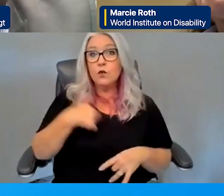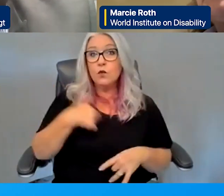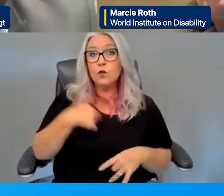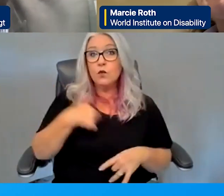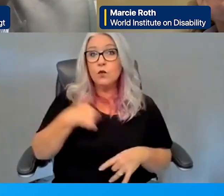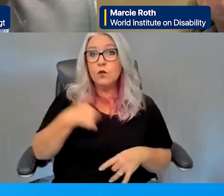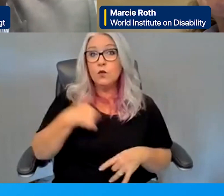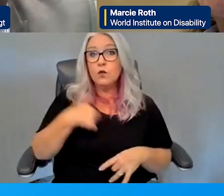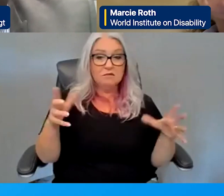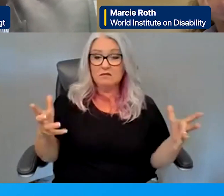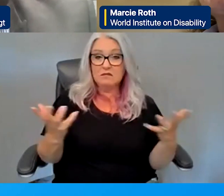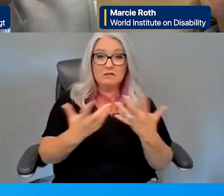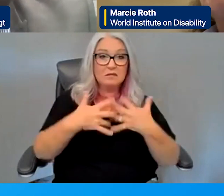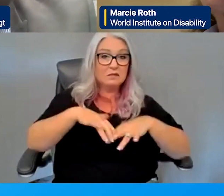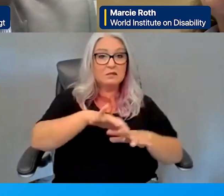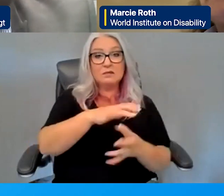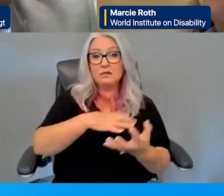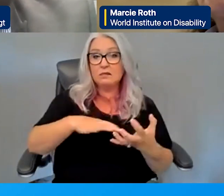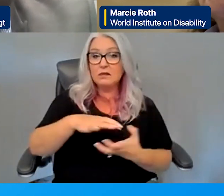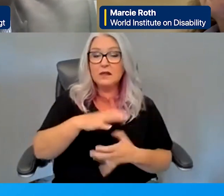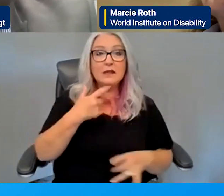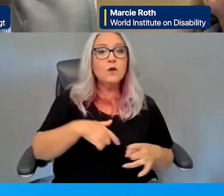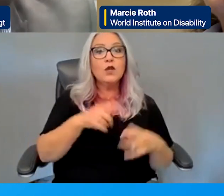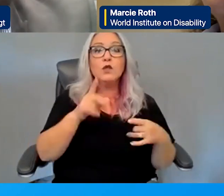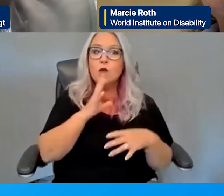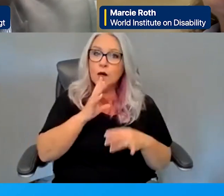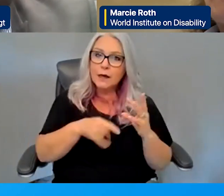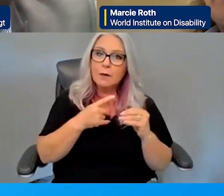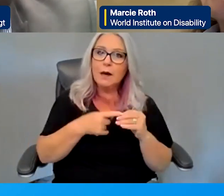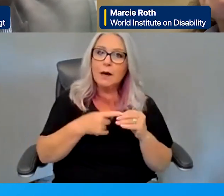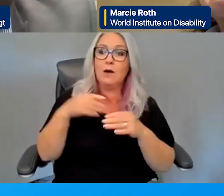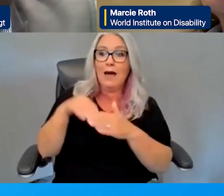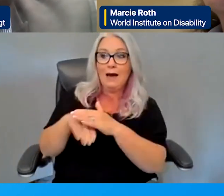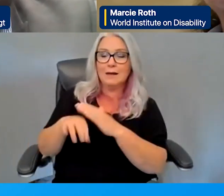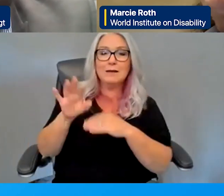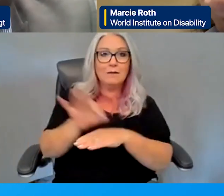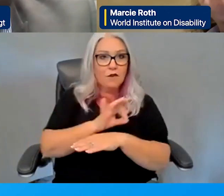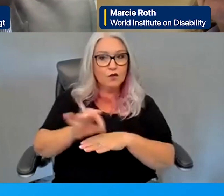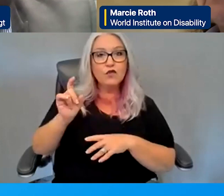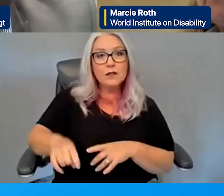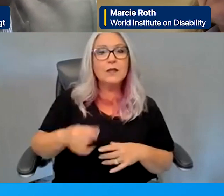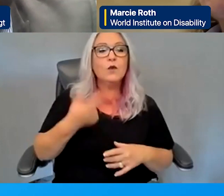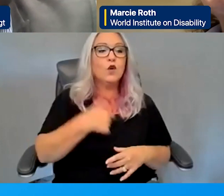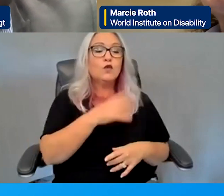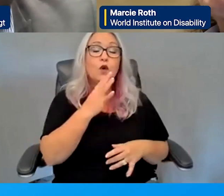talking about access and functional needs, we are talking about people who have the same